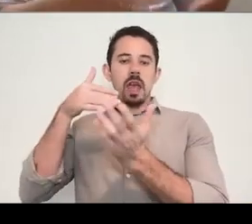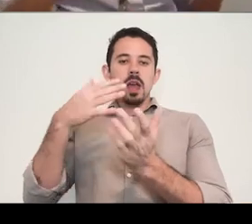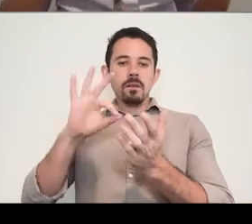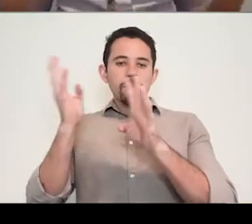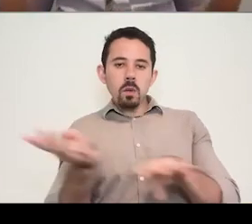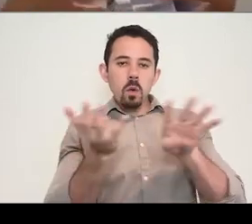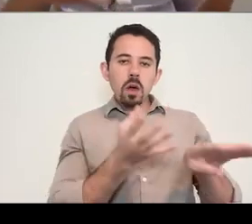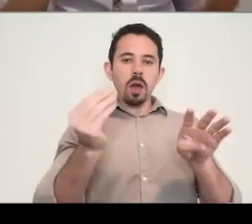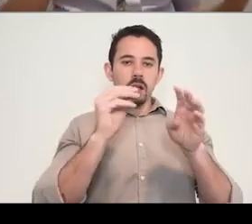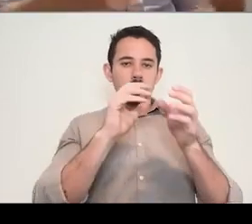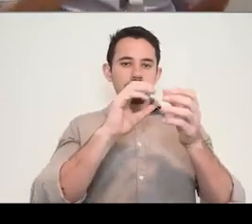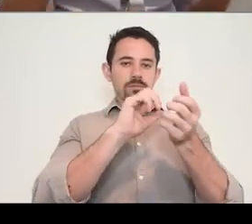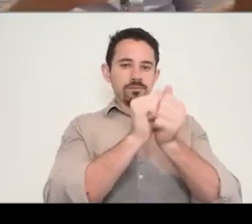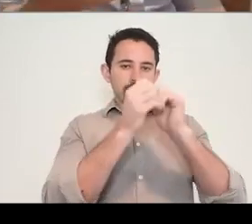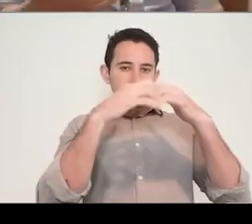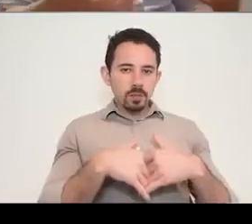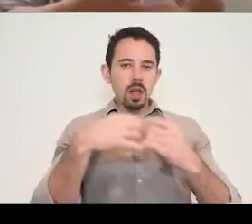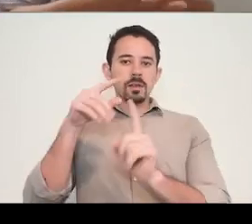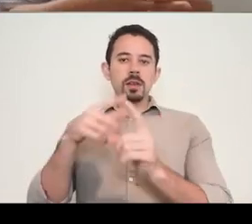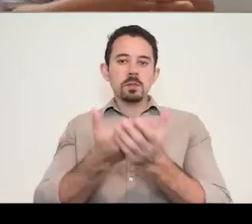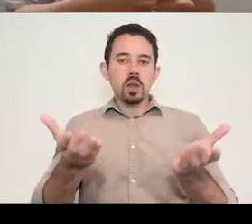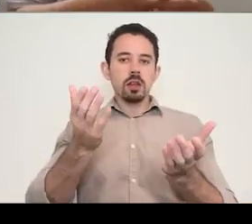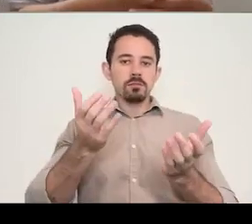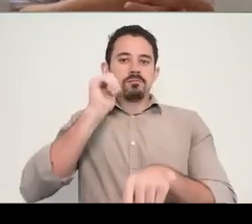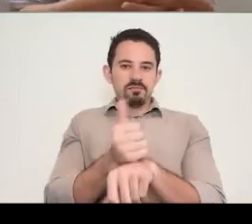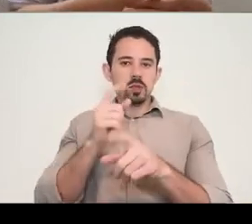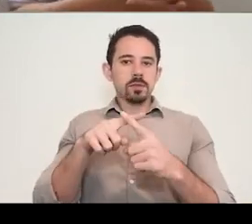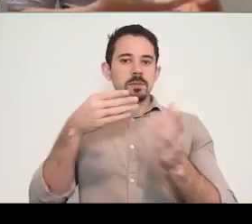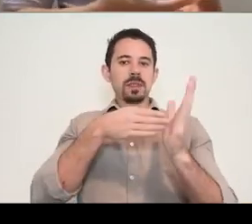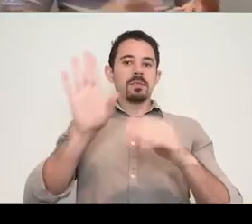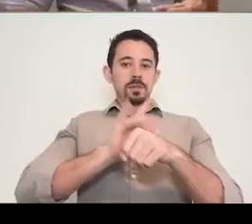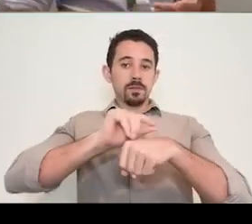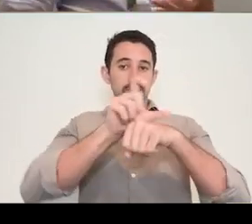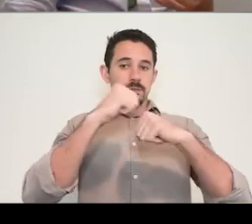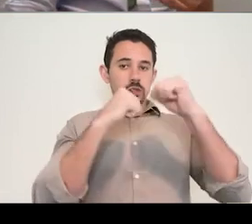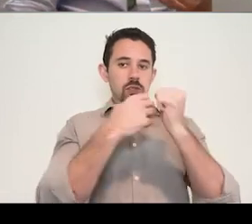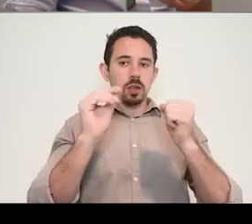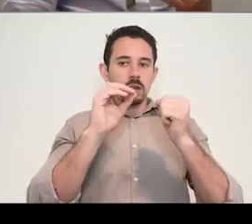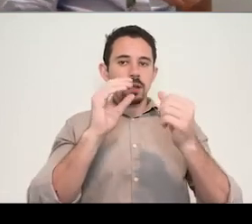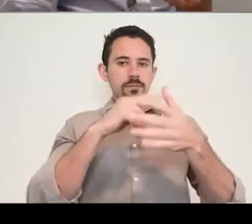and deformation of matter that's established to reflect biofilm composition and structure.